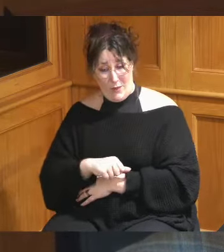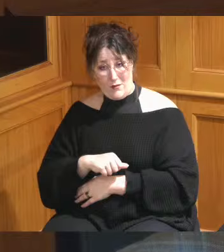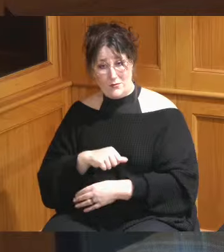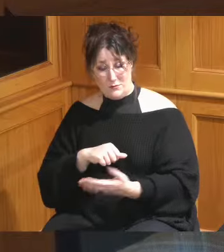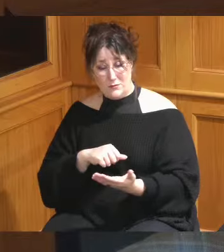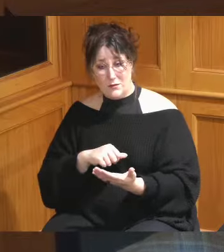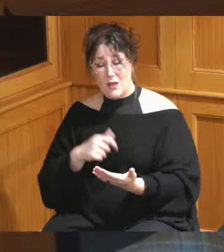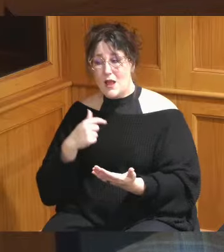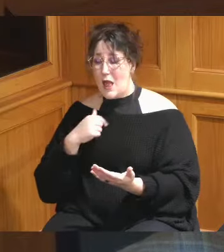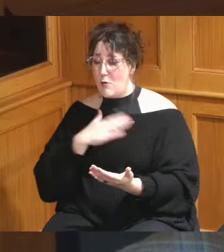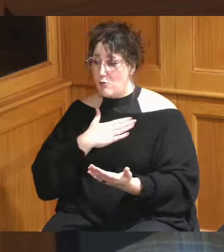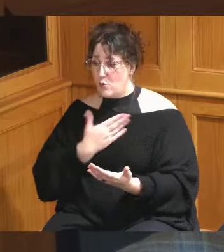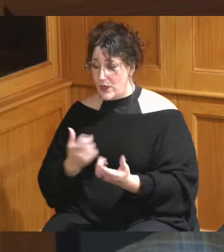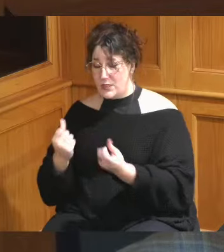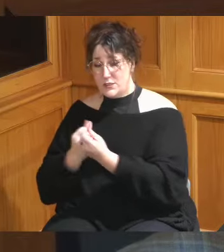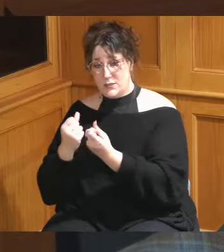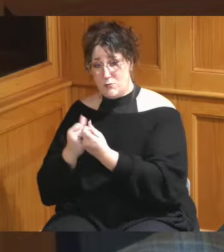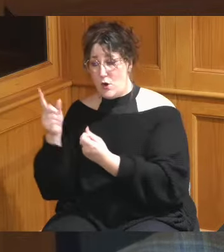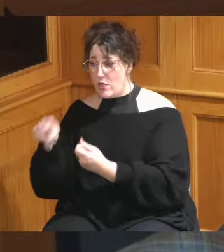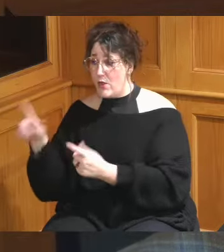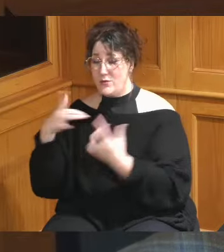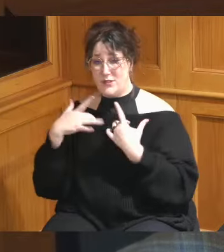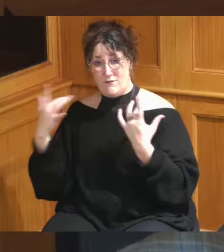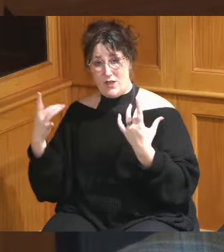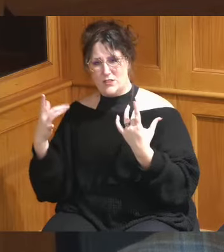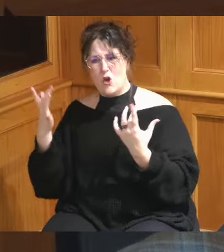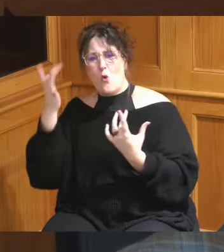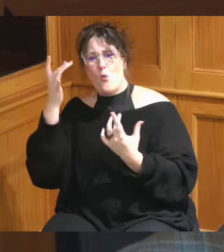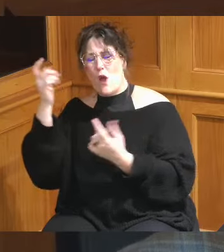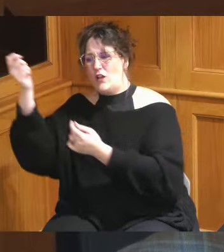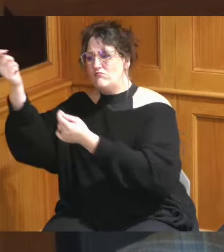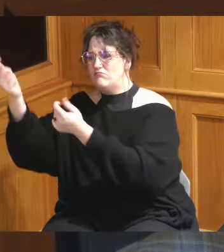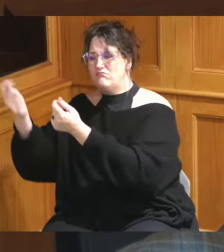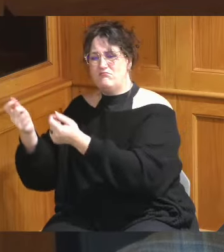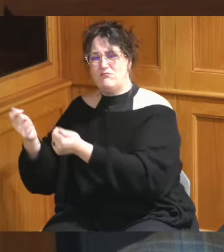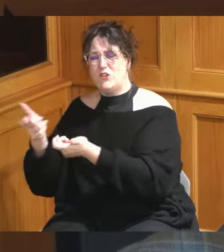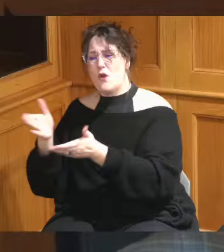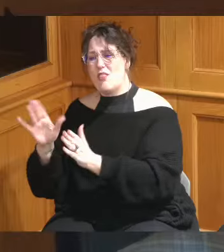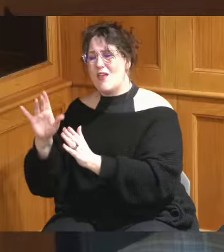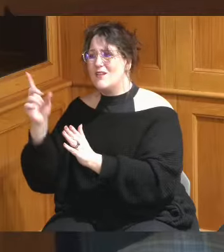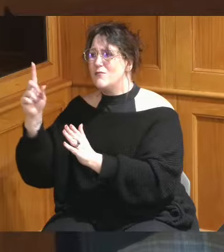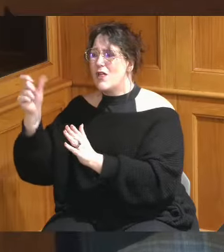those who have events. Why would I want to get rid of or let some other place come in and cut them